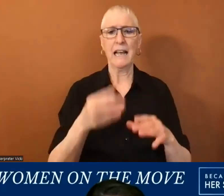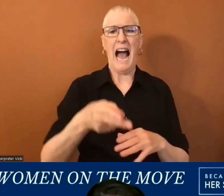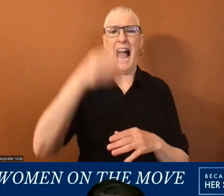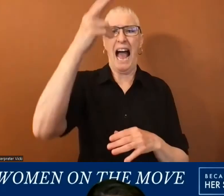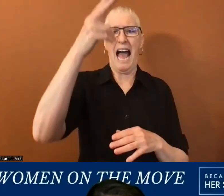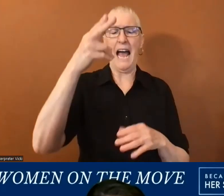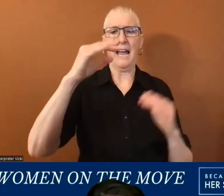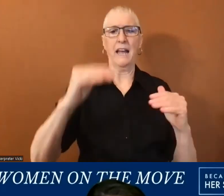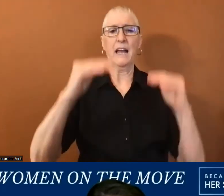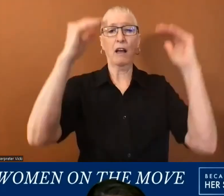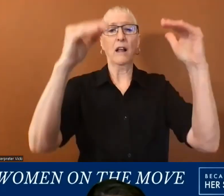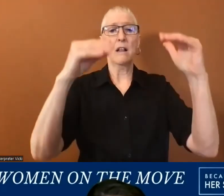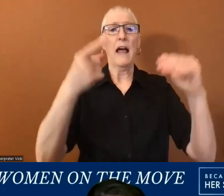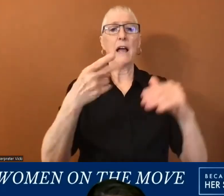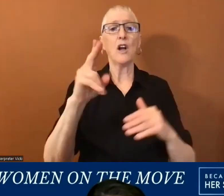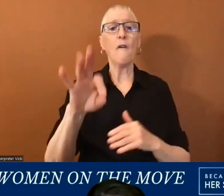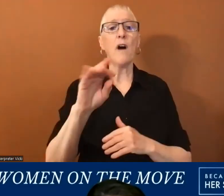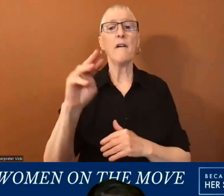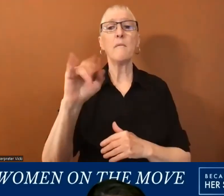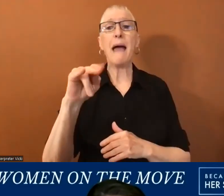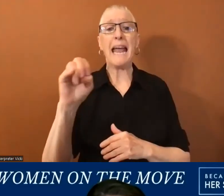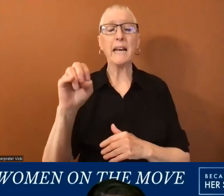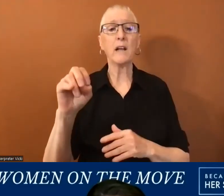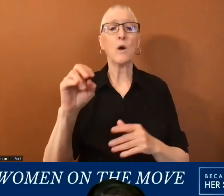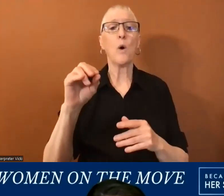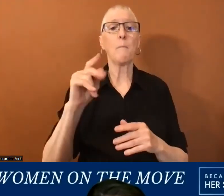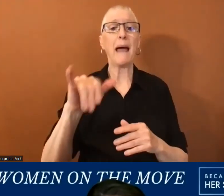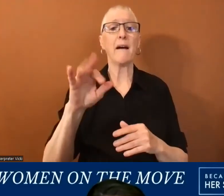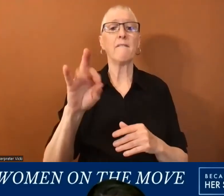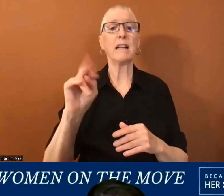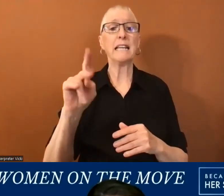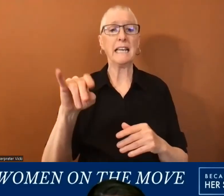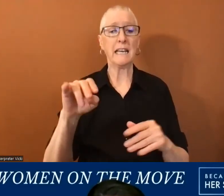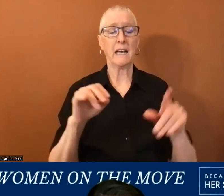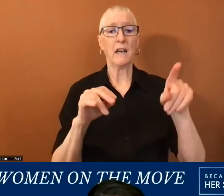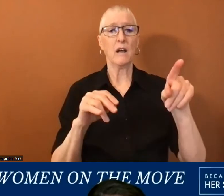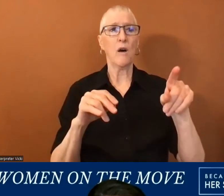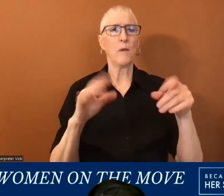for example in the Gulf of Maine or Bay of Fundy there's really cold nutrient rich water